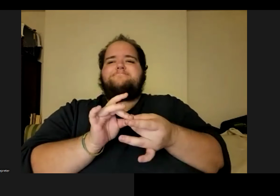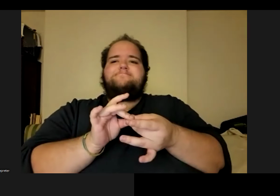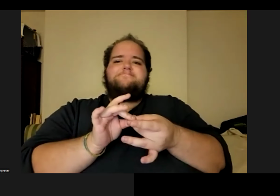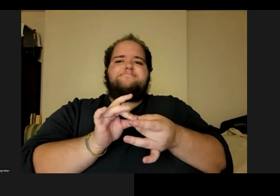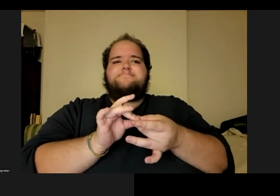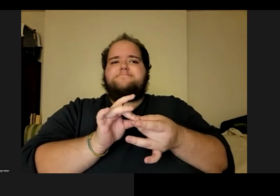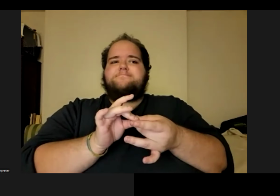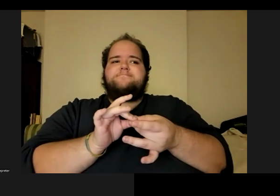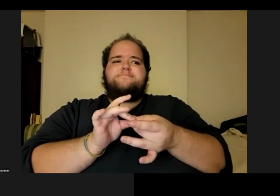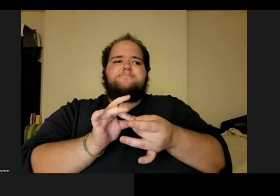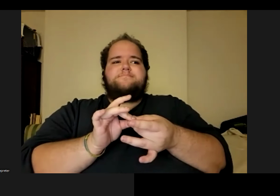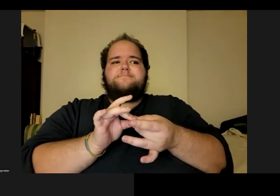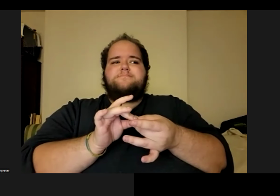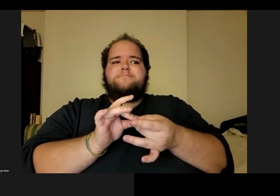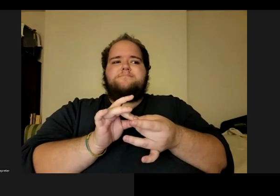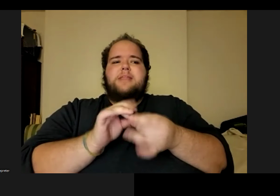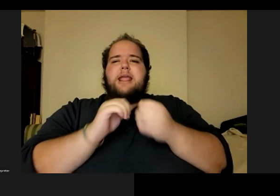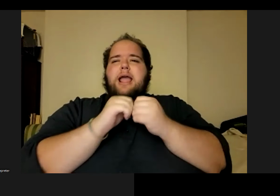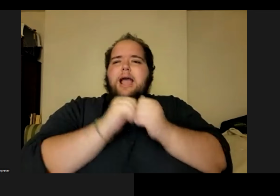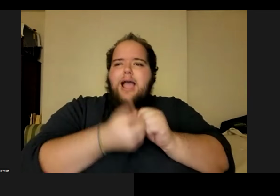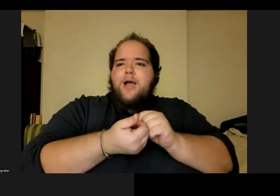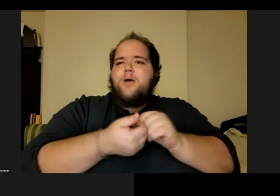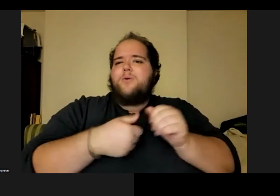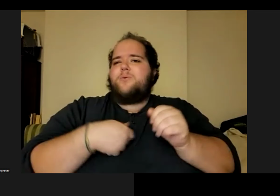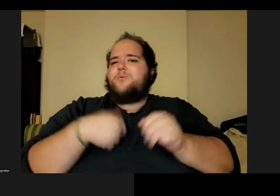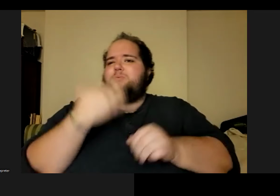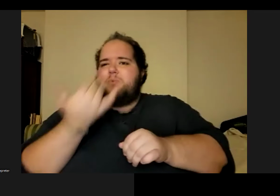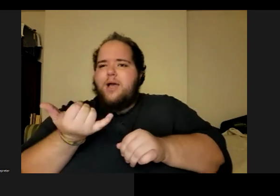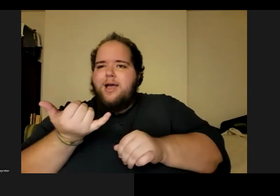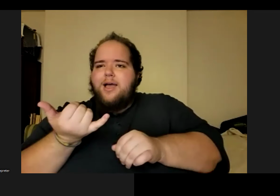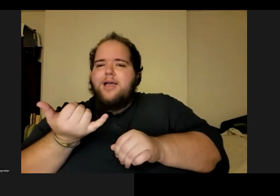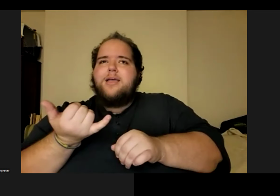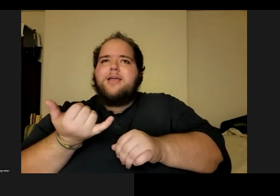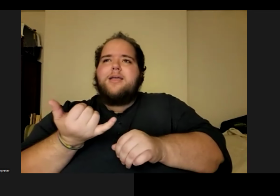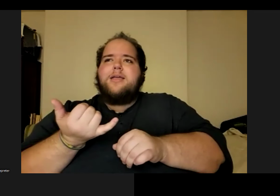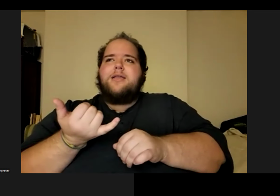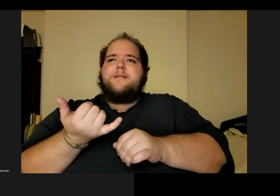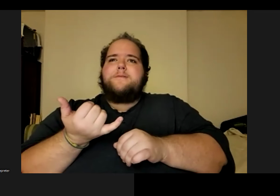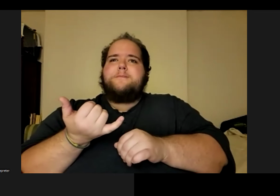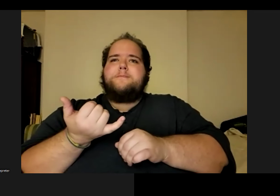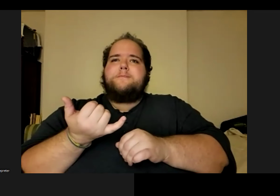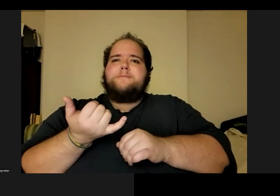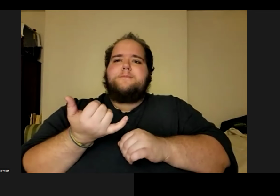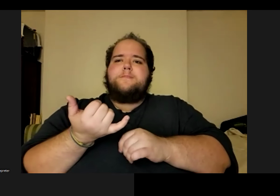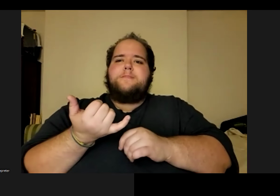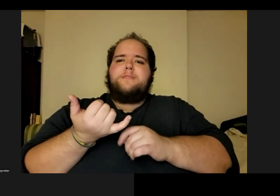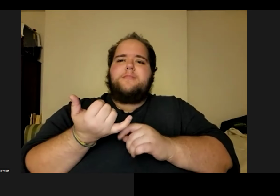how the how of your work the why And it gives a…